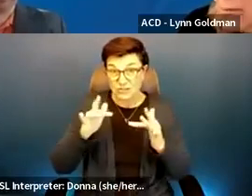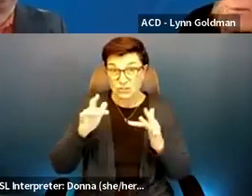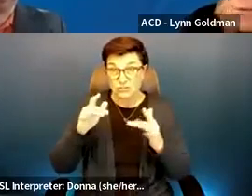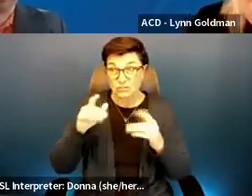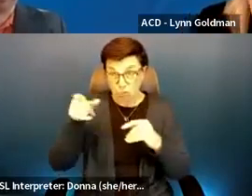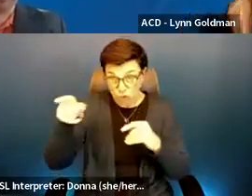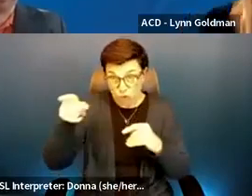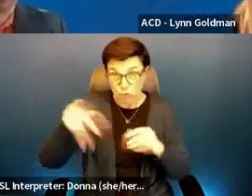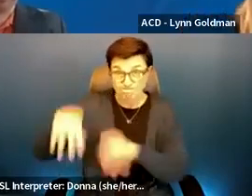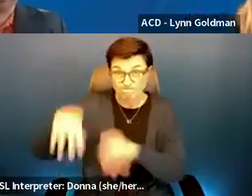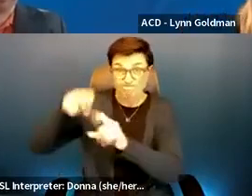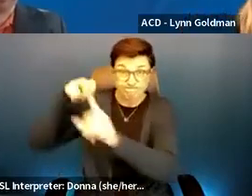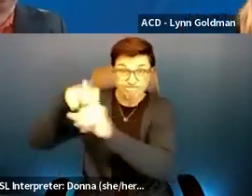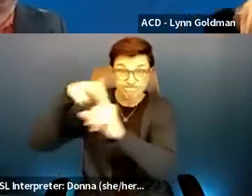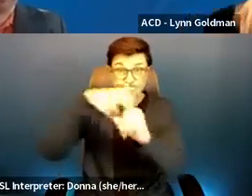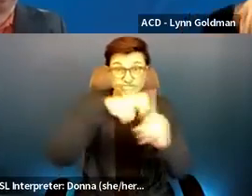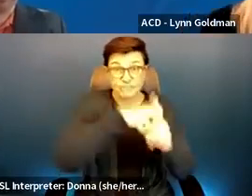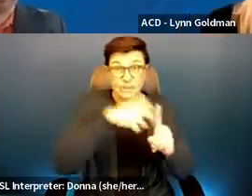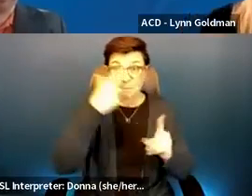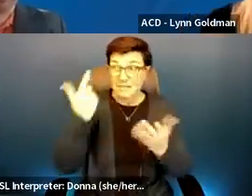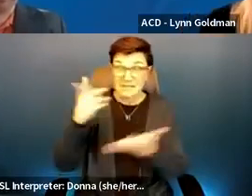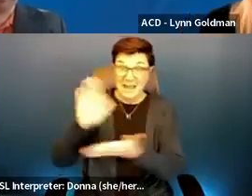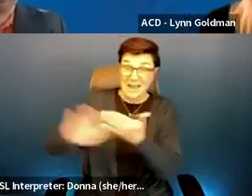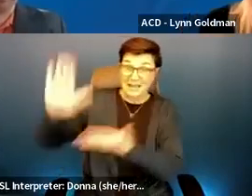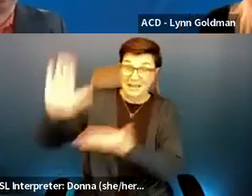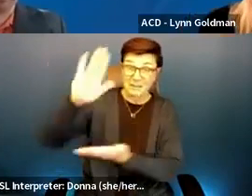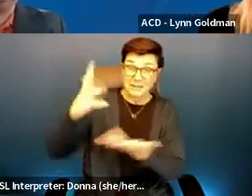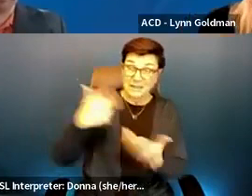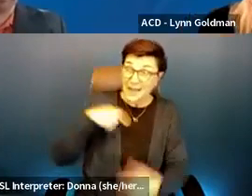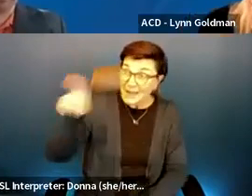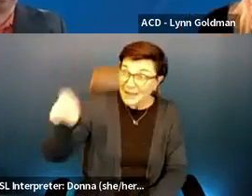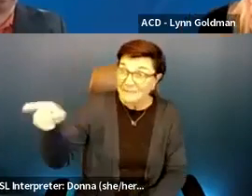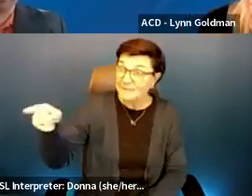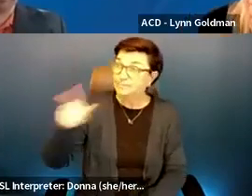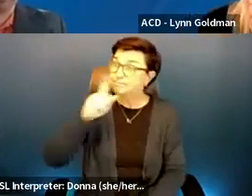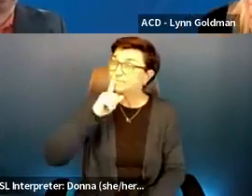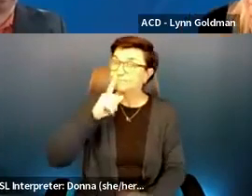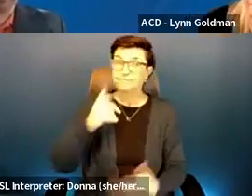in the best of academic places, I don't necessarily think those are obvious to people sitting in those seats.